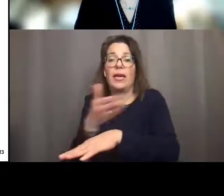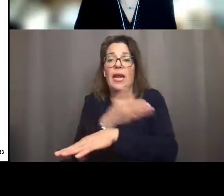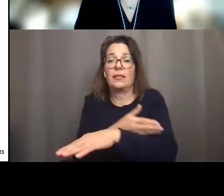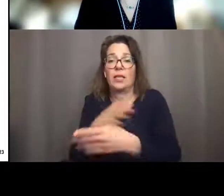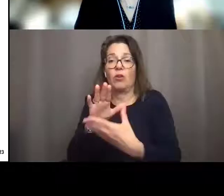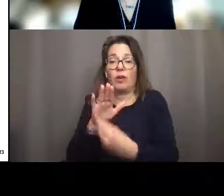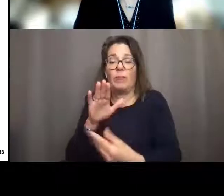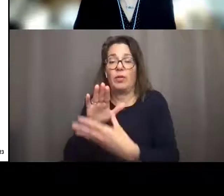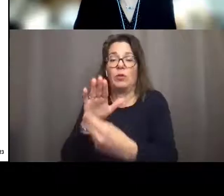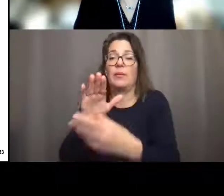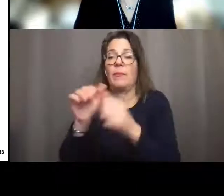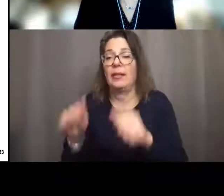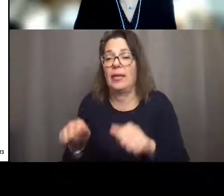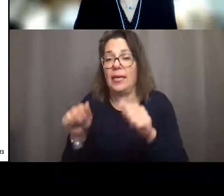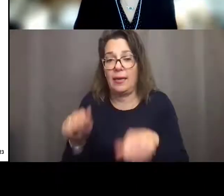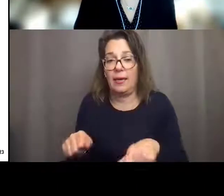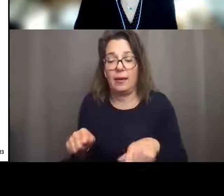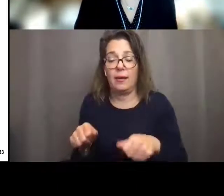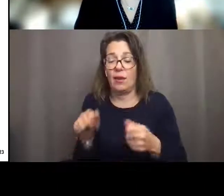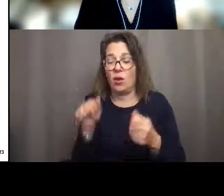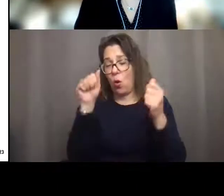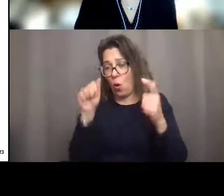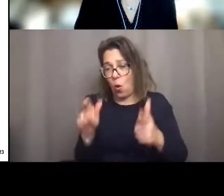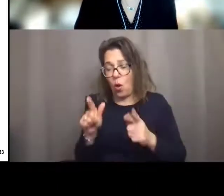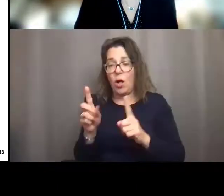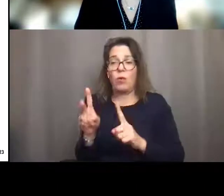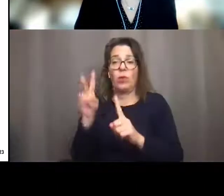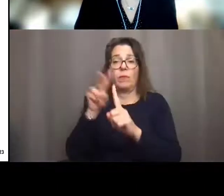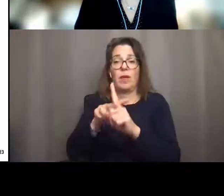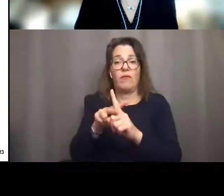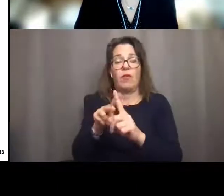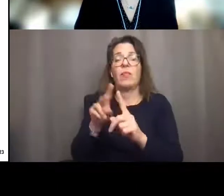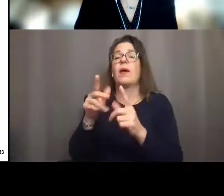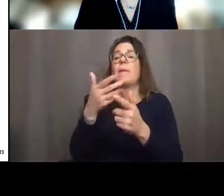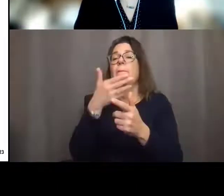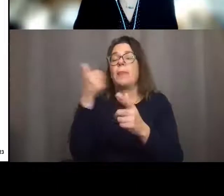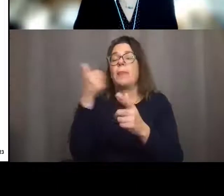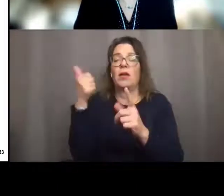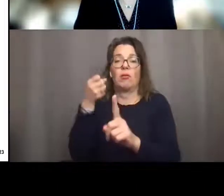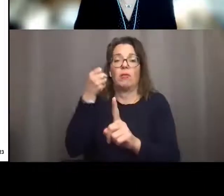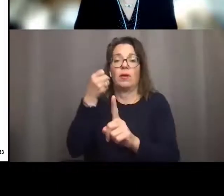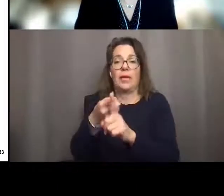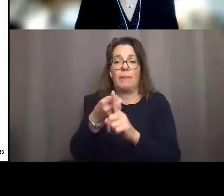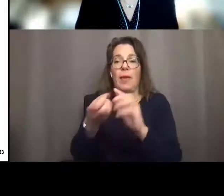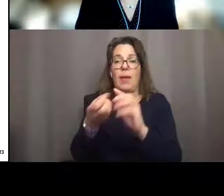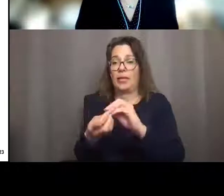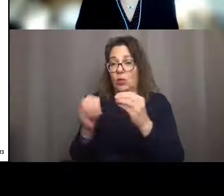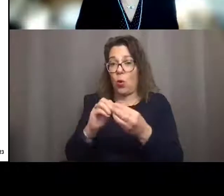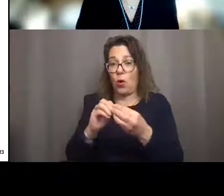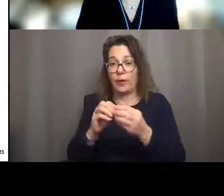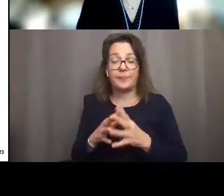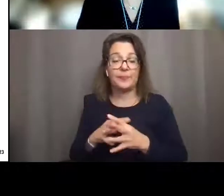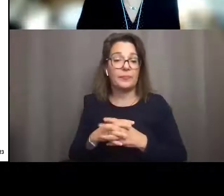and all these things will contribute to the overall impact score. And in addition, for fellowships